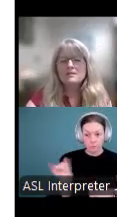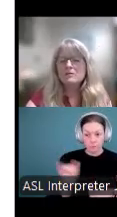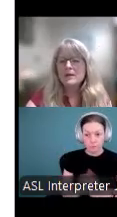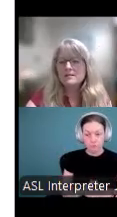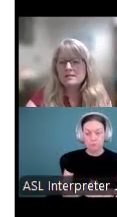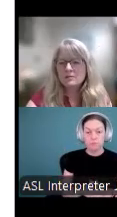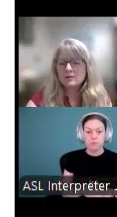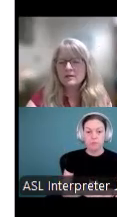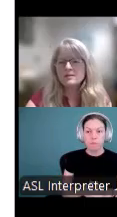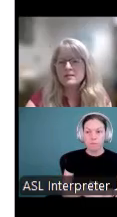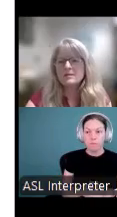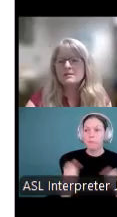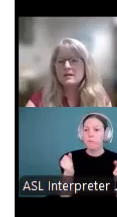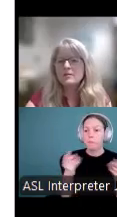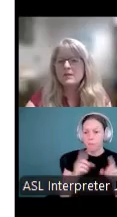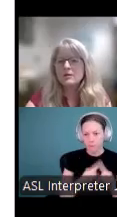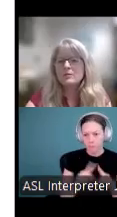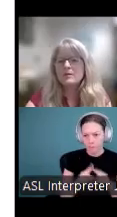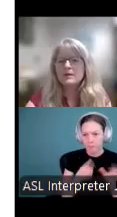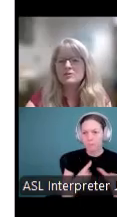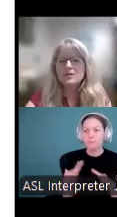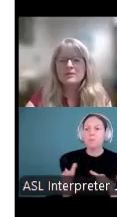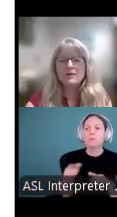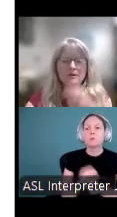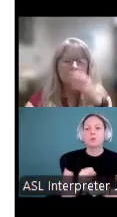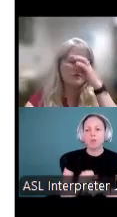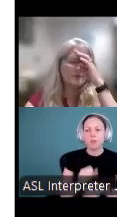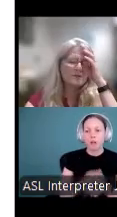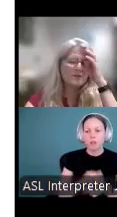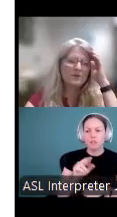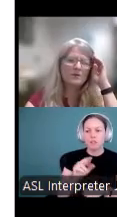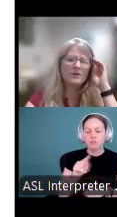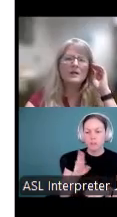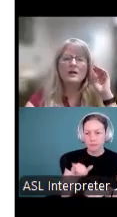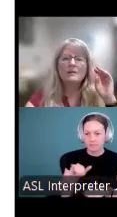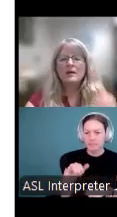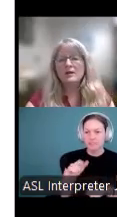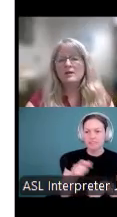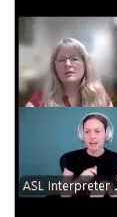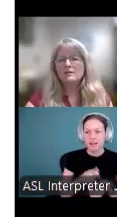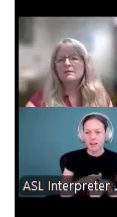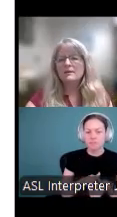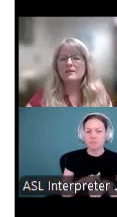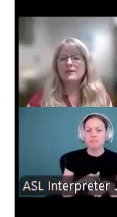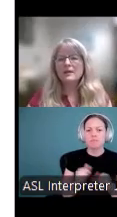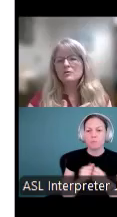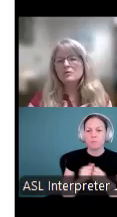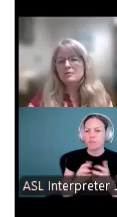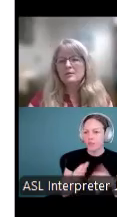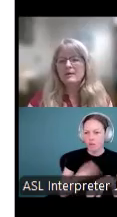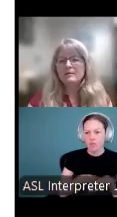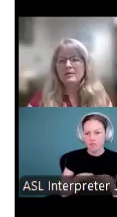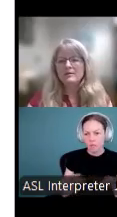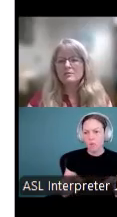lots of ways to work on tummy time without putting a child on the floor, so a parent could lay on the couch and put baby on